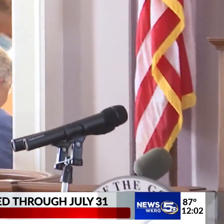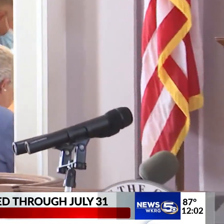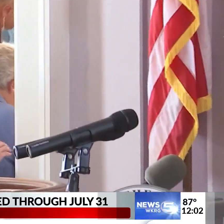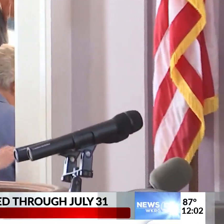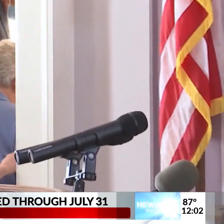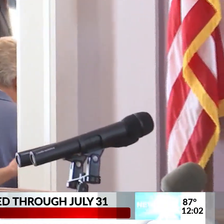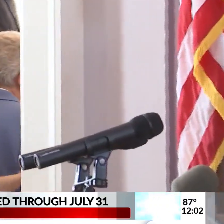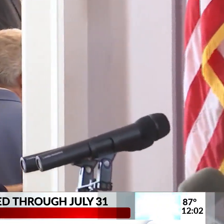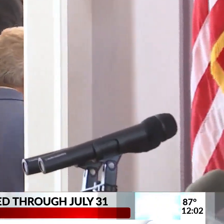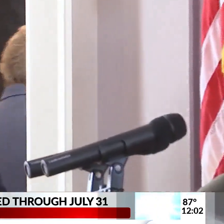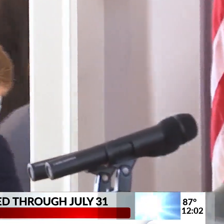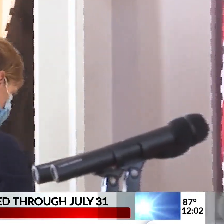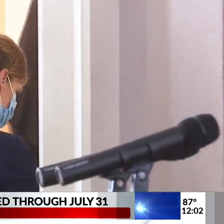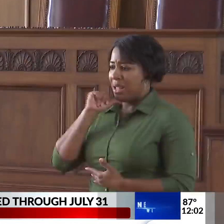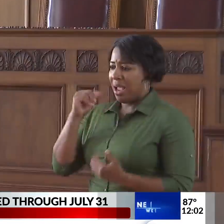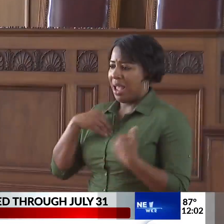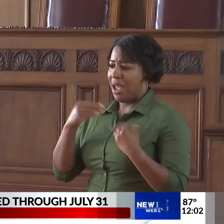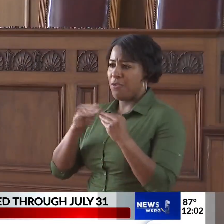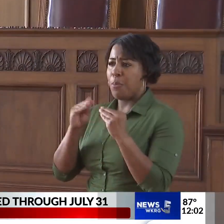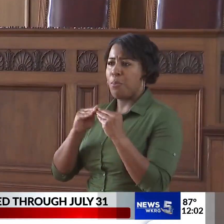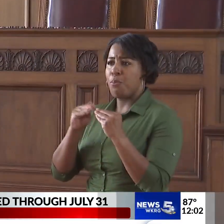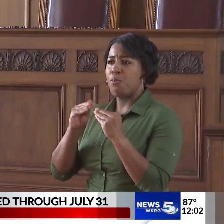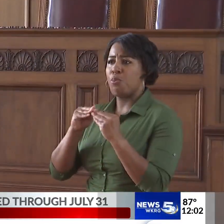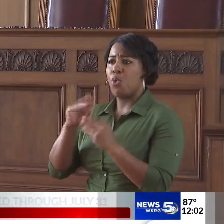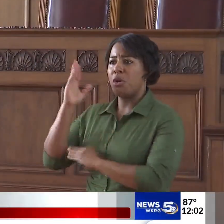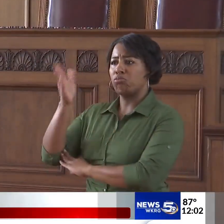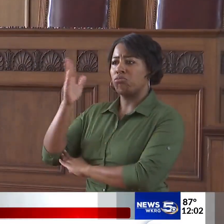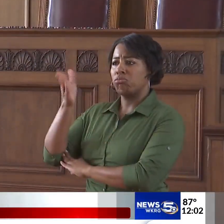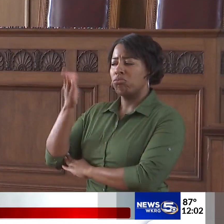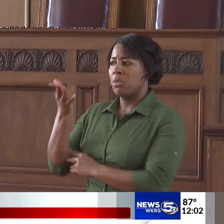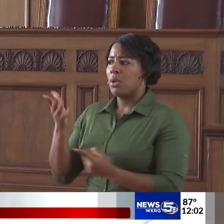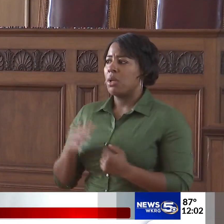HAVEN'T SEEN THE GOVERNOR IN SIX WEEKS HERE WAS HER RESPONSE. Gov. Kay Ivey,